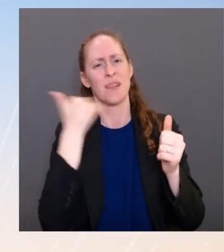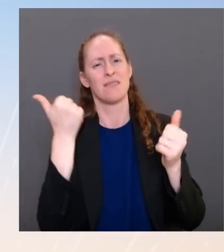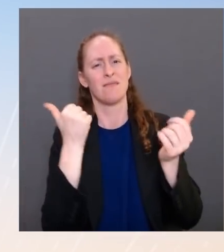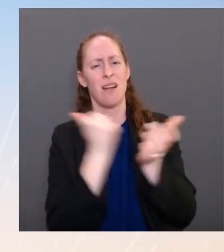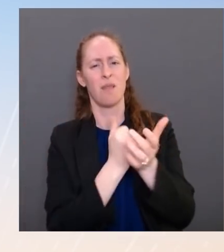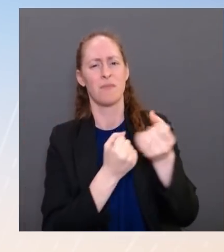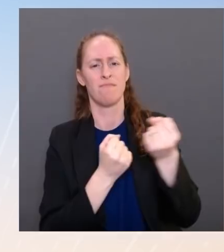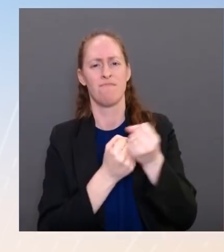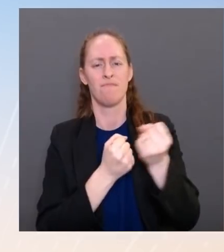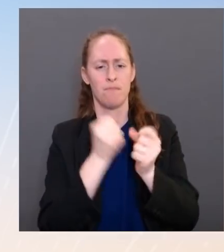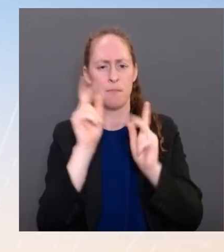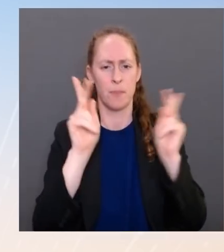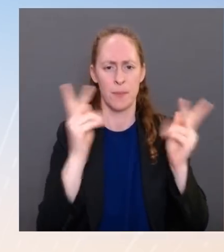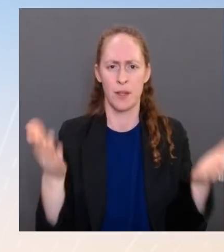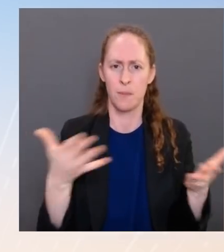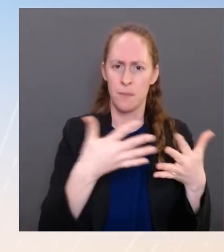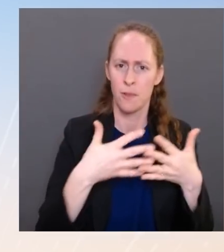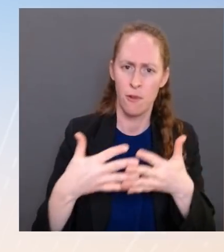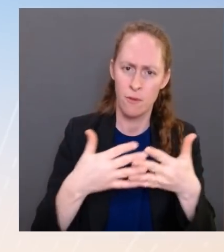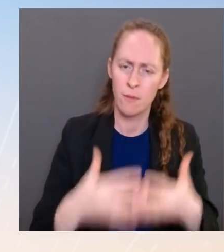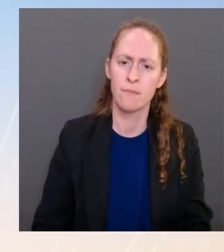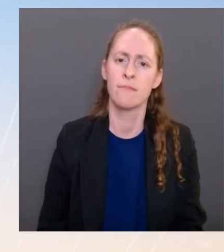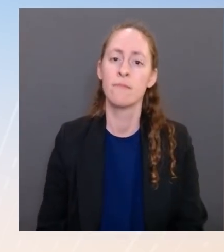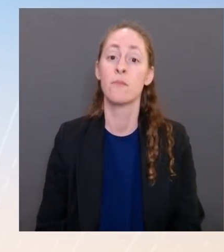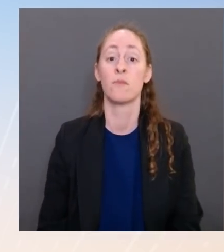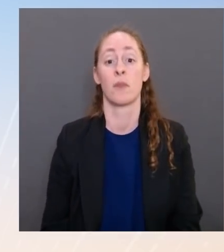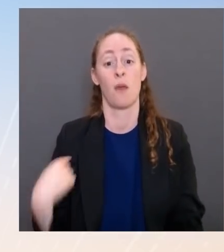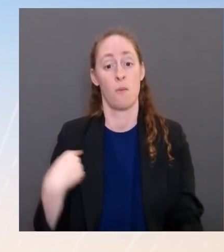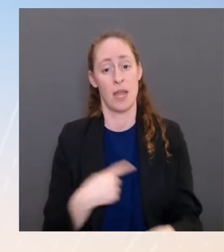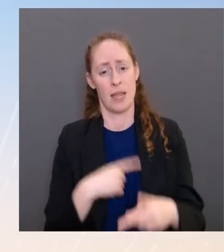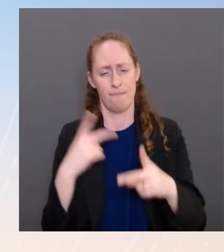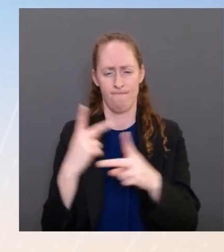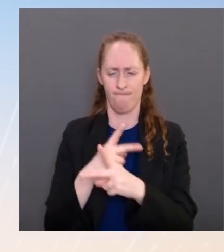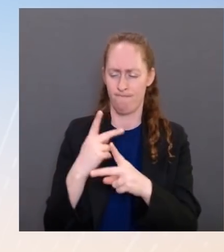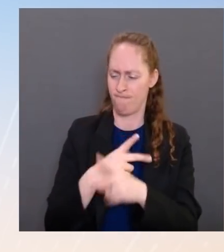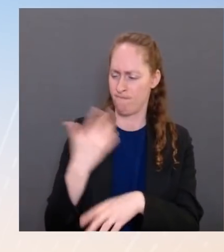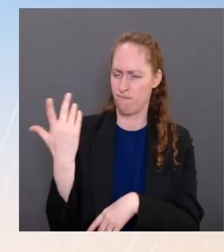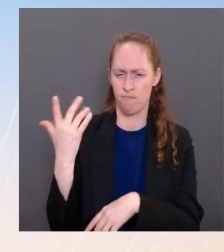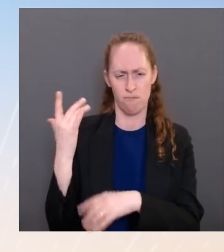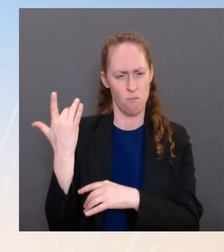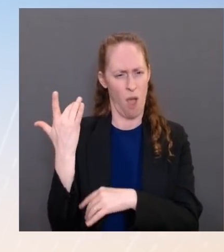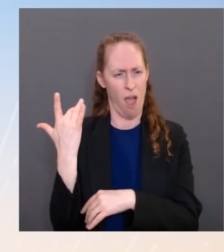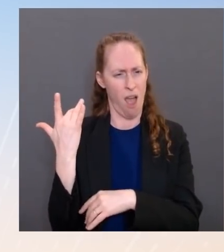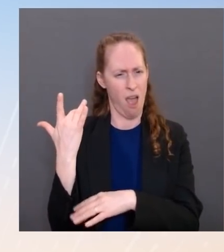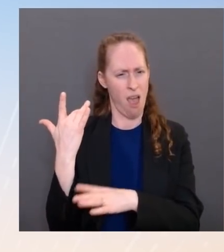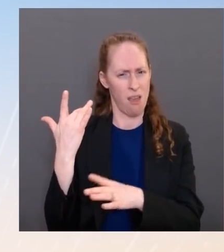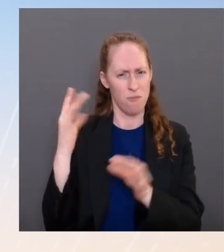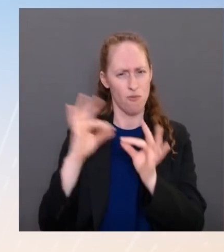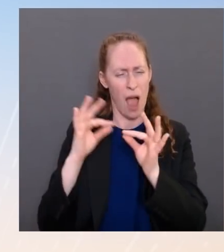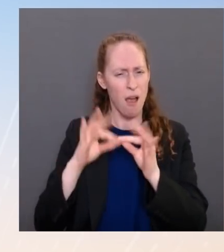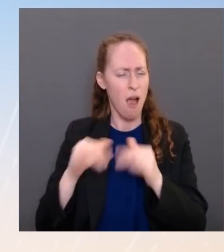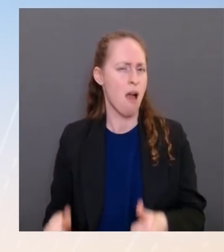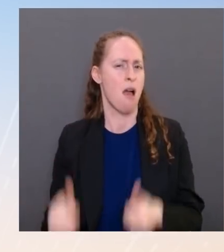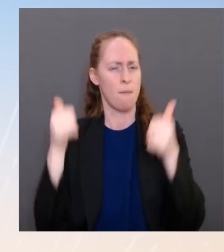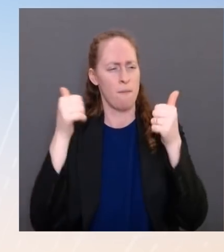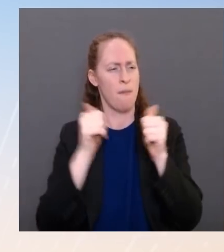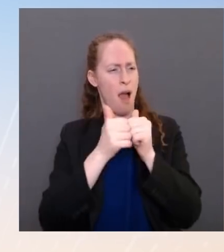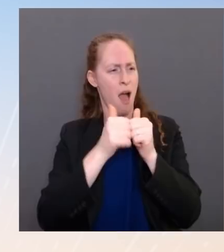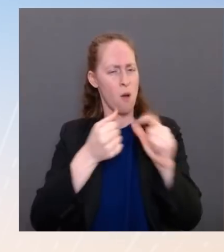and what the impact of inflation is on Americans, we know that it has driven, at this point, 60 to 70 percent -- depending on the data you're looking at --